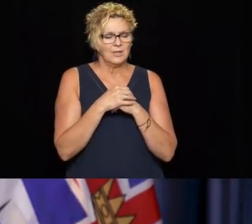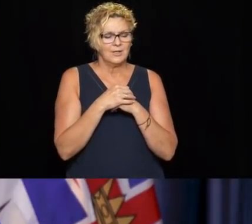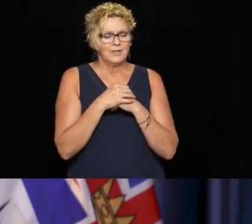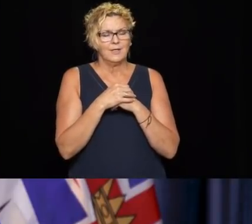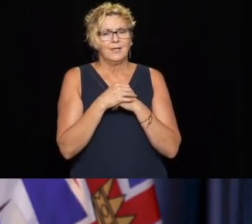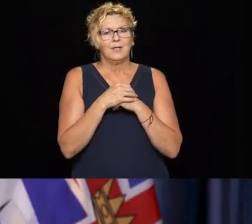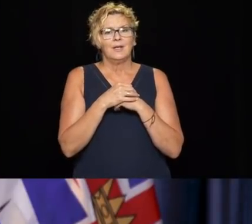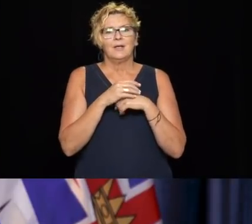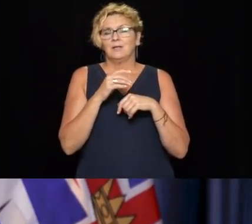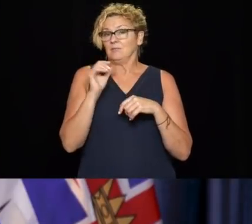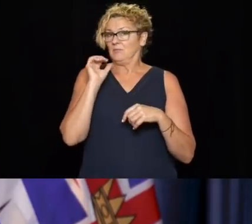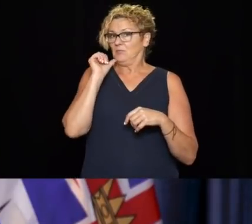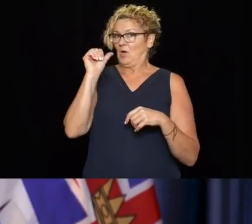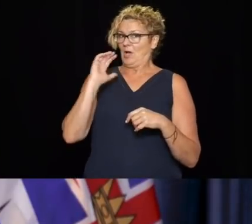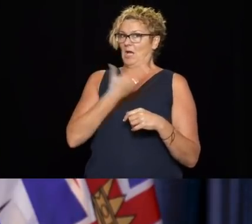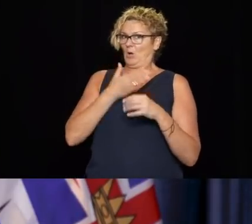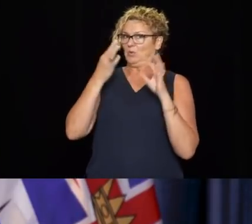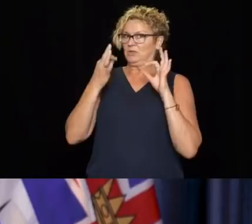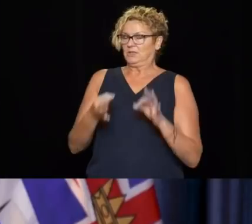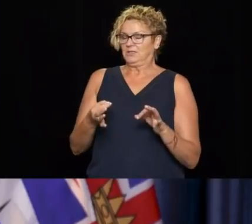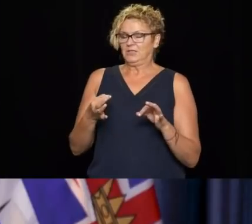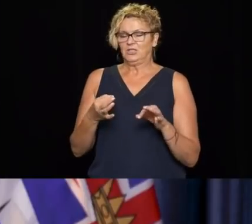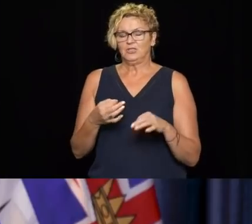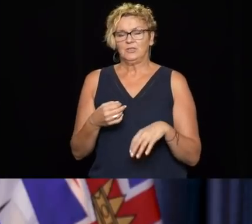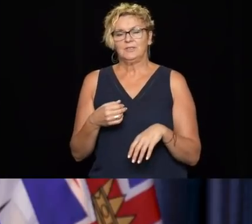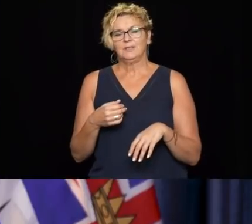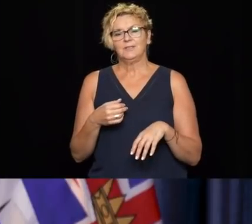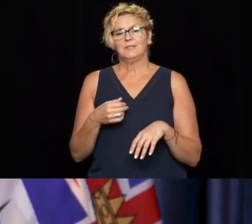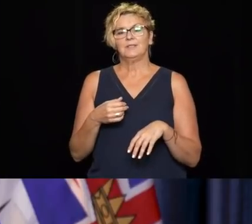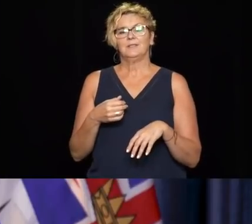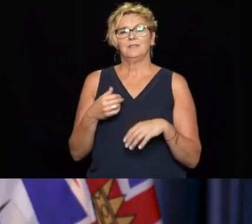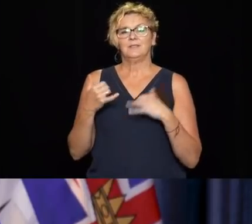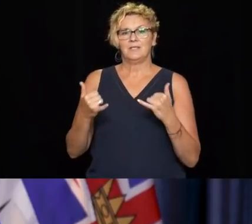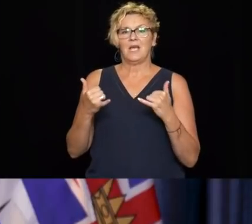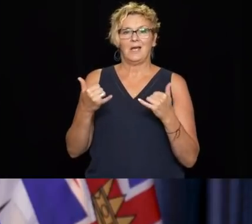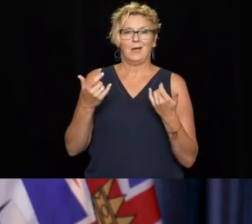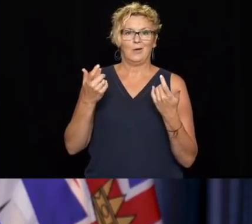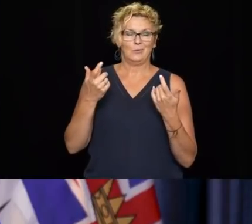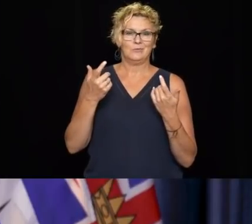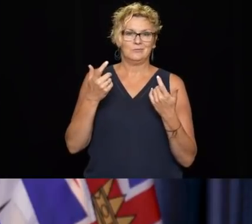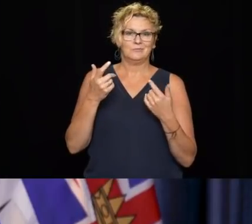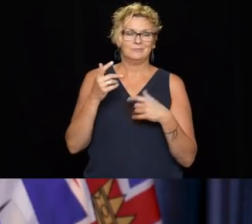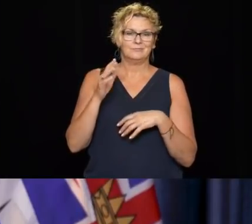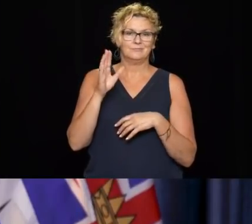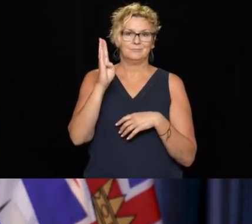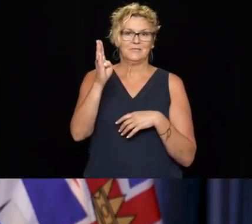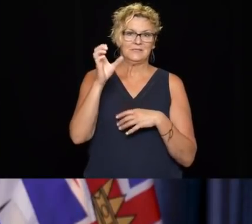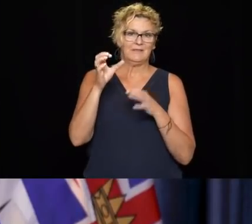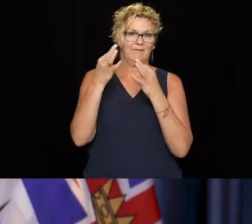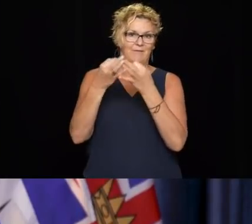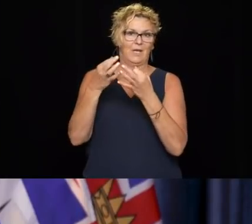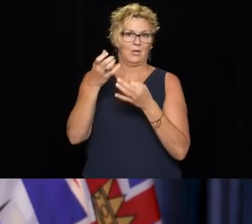this is something that is being imposed returning to a previous situation that we also felt was a bit heavy-handed